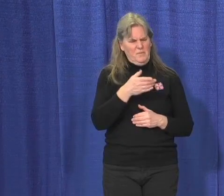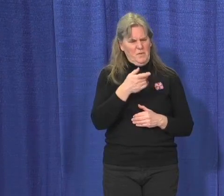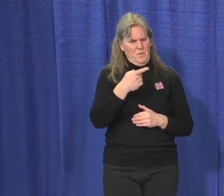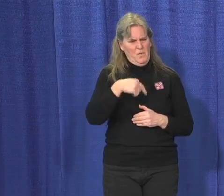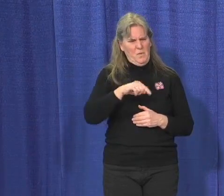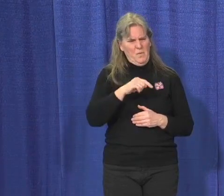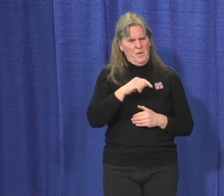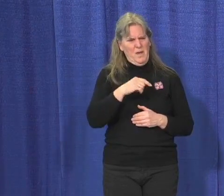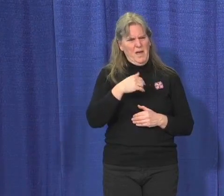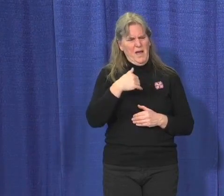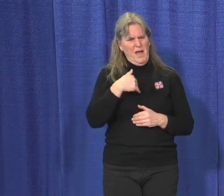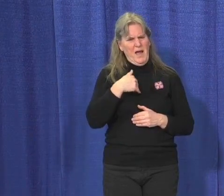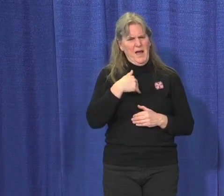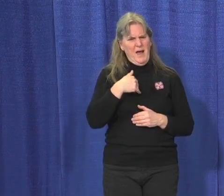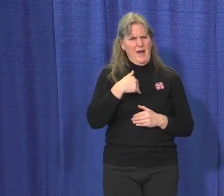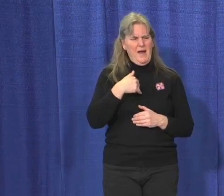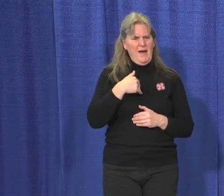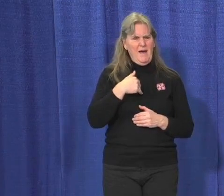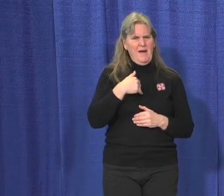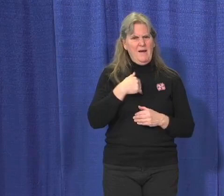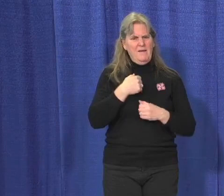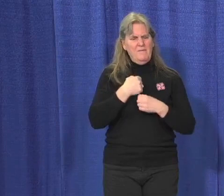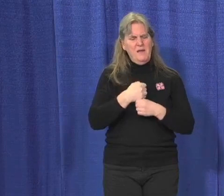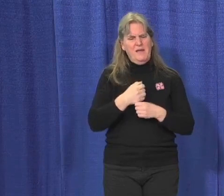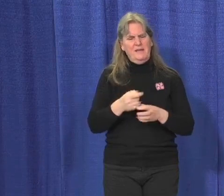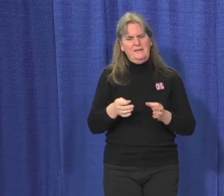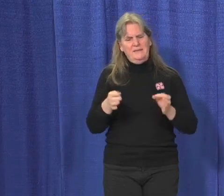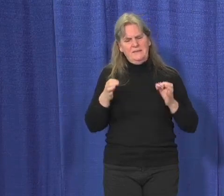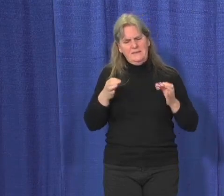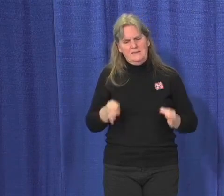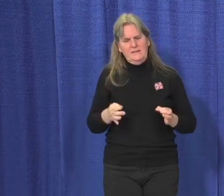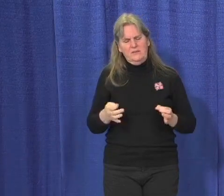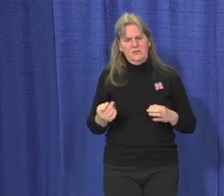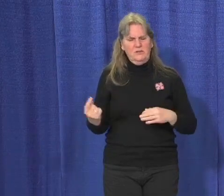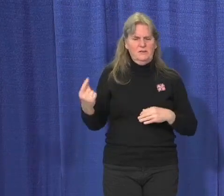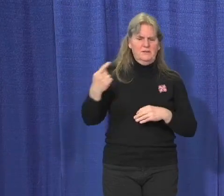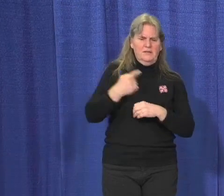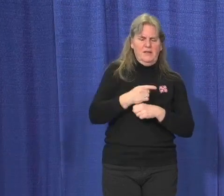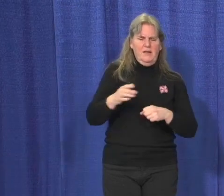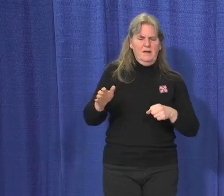about, do we have a firm date for the return of full-time